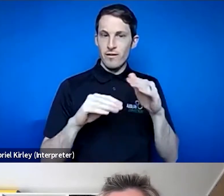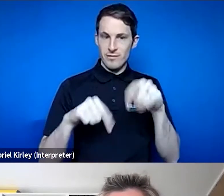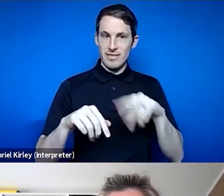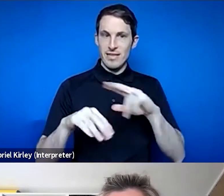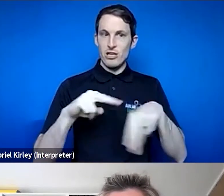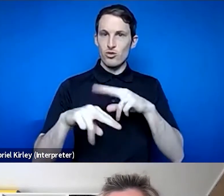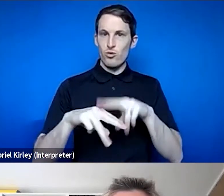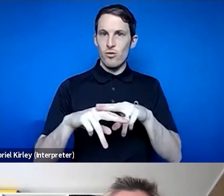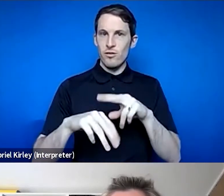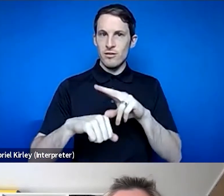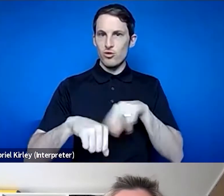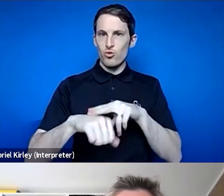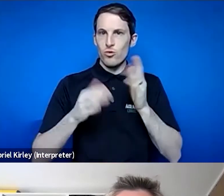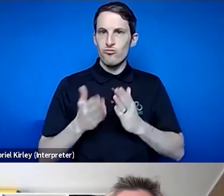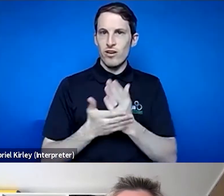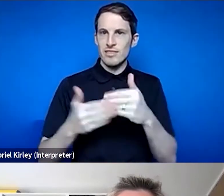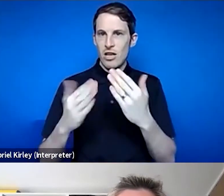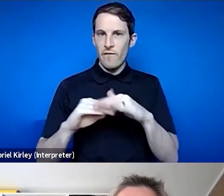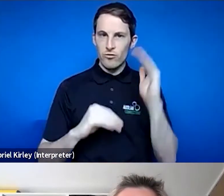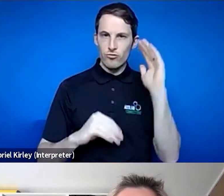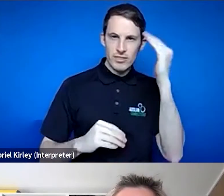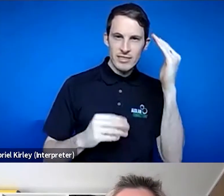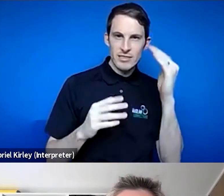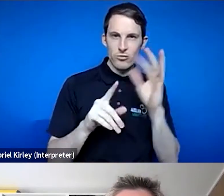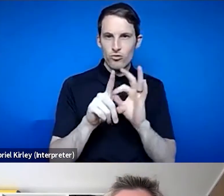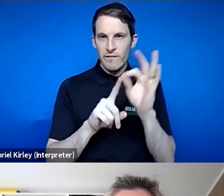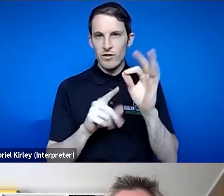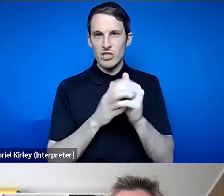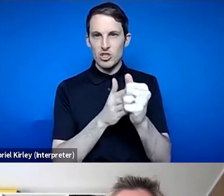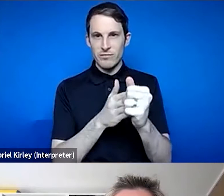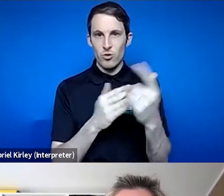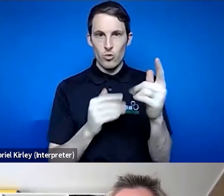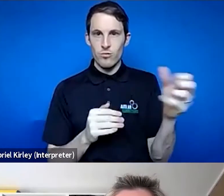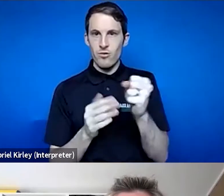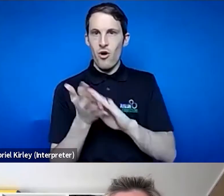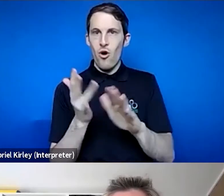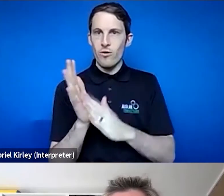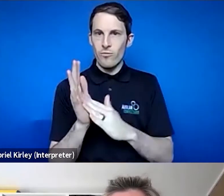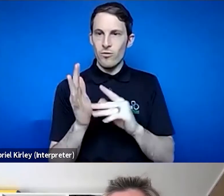resilience, recovery, and leadership than the Hon. Julia Gillard AC, former prime minister